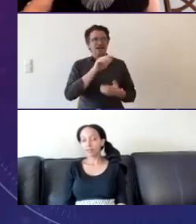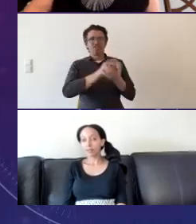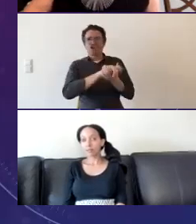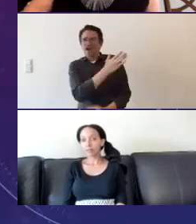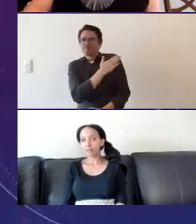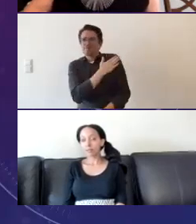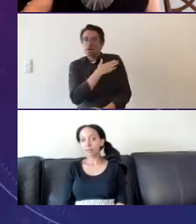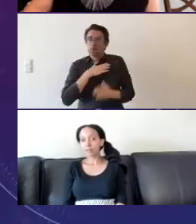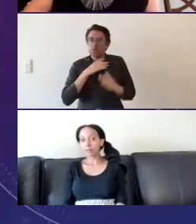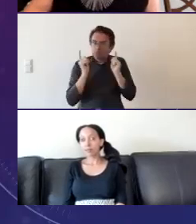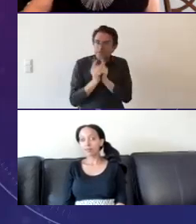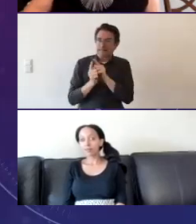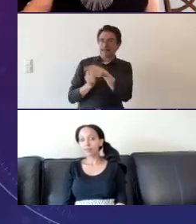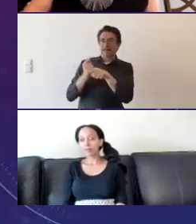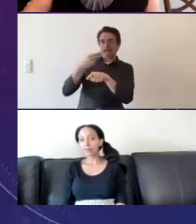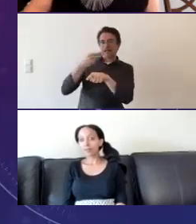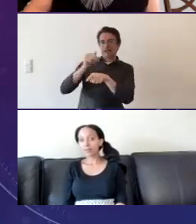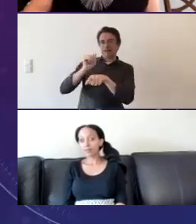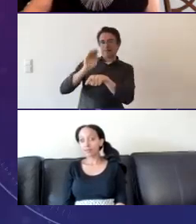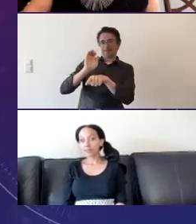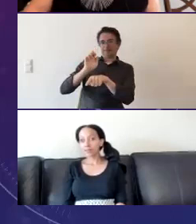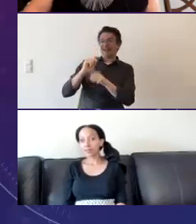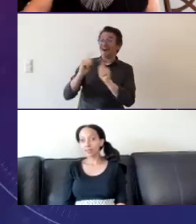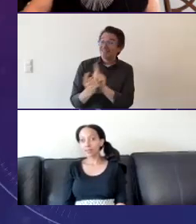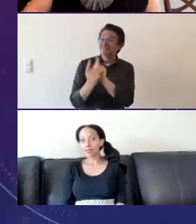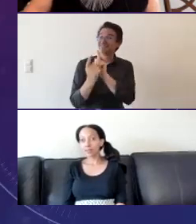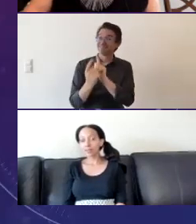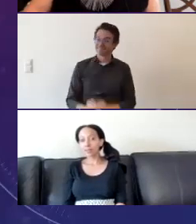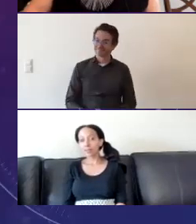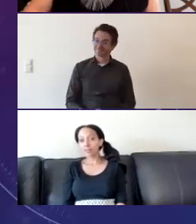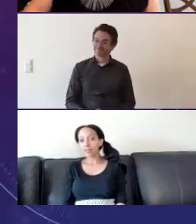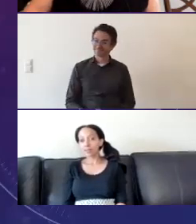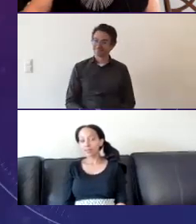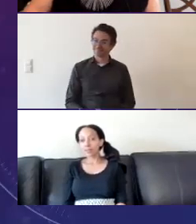expert so I'd reach out to her on help about well and she's been learning sign